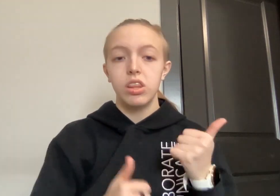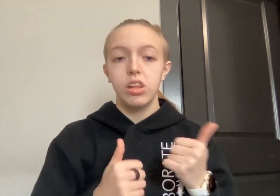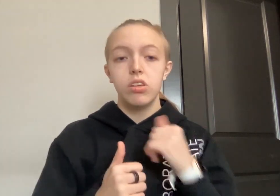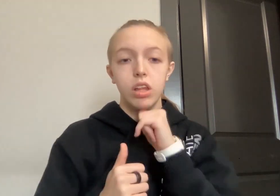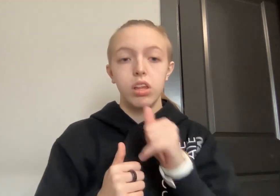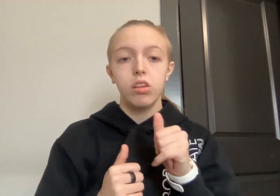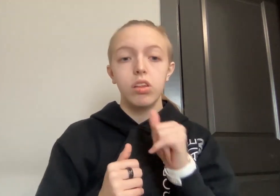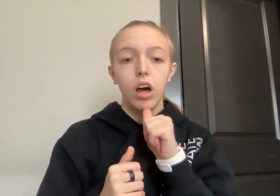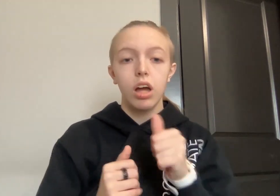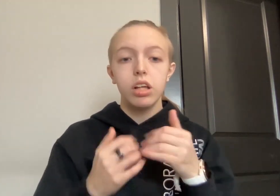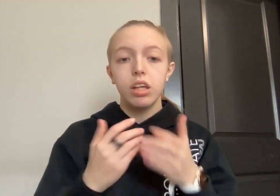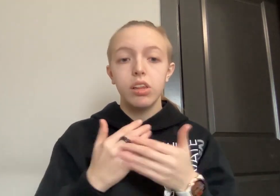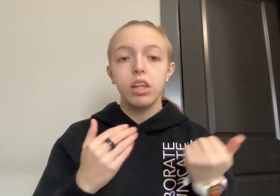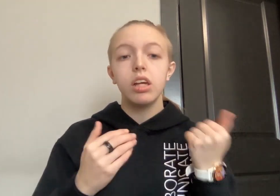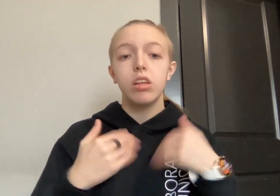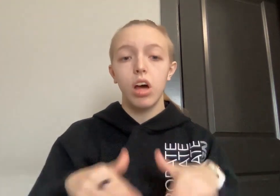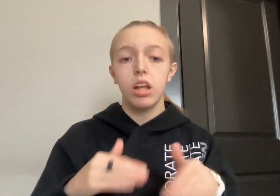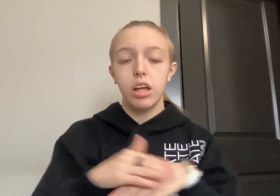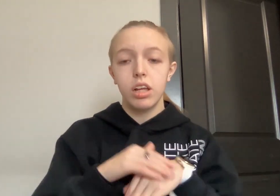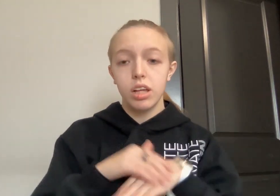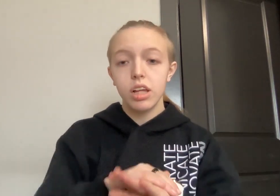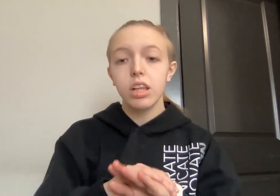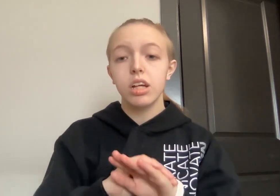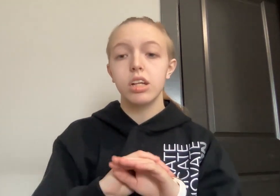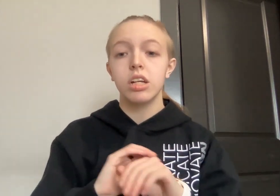which is not easily done in English.